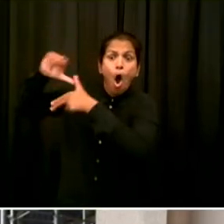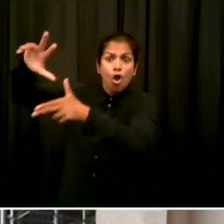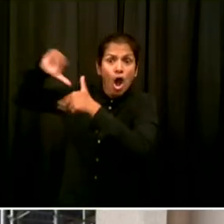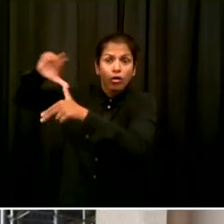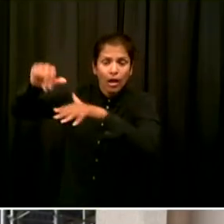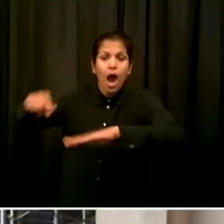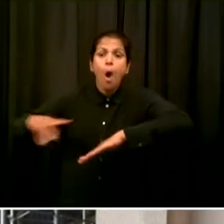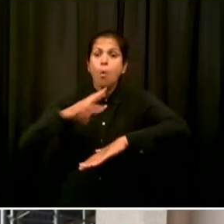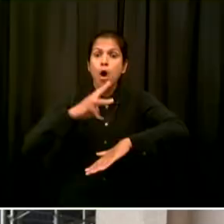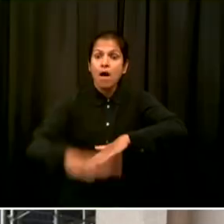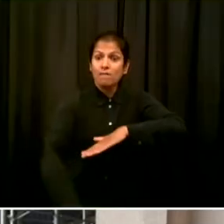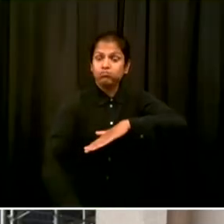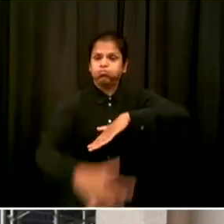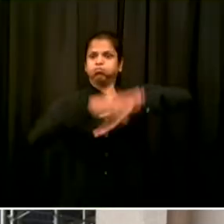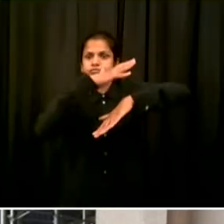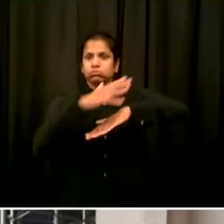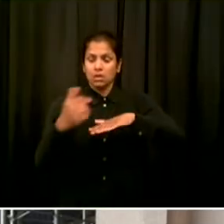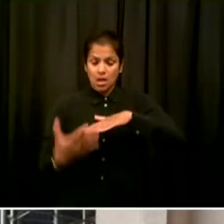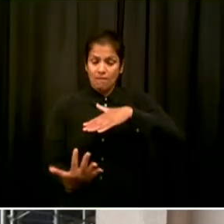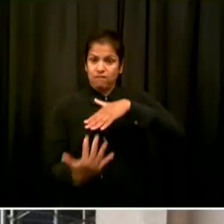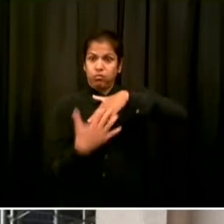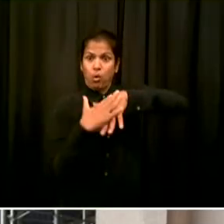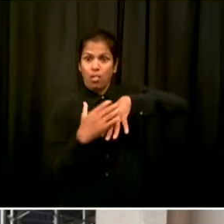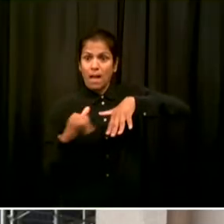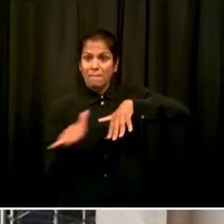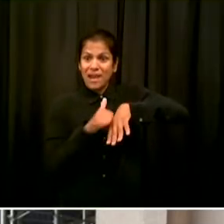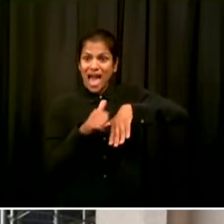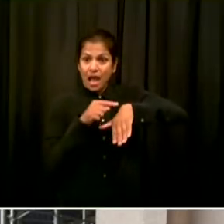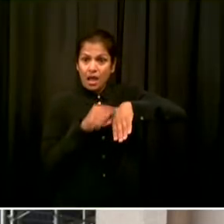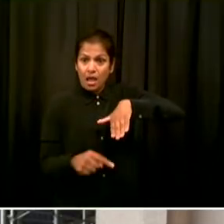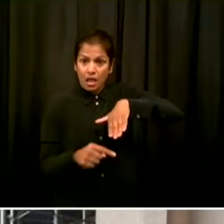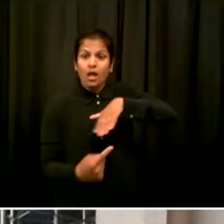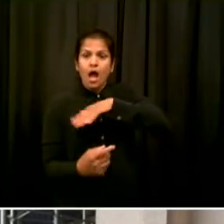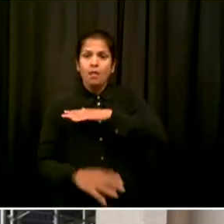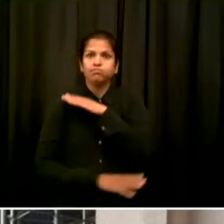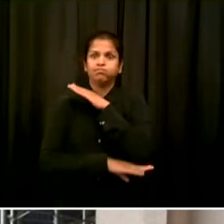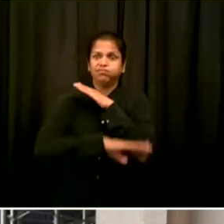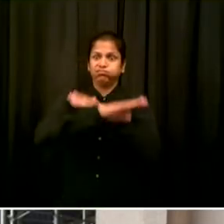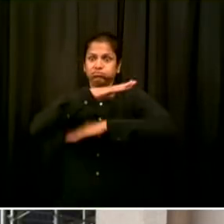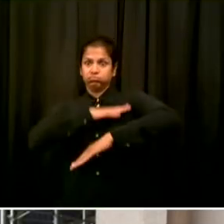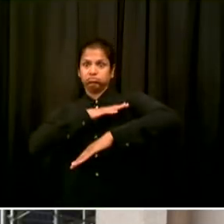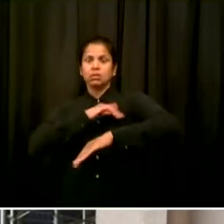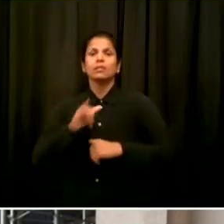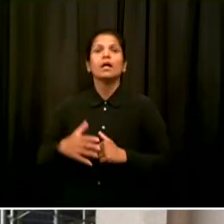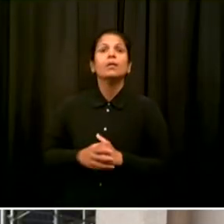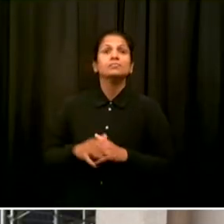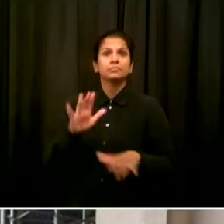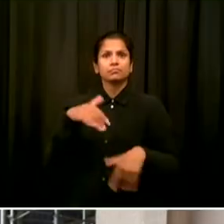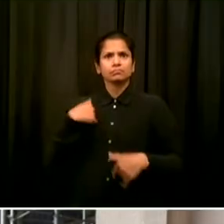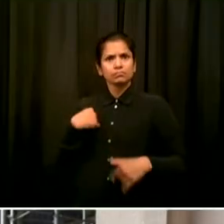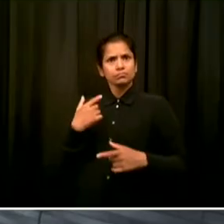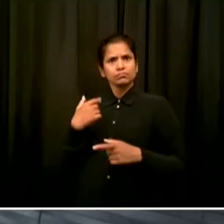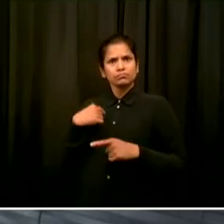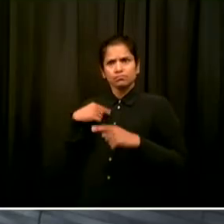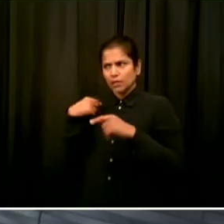OUR AGENCIES PUT INTOPL ACE TO PROTECT . IT'S FROM WHEN